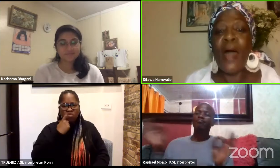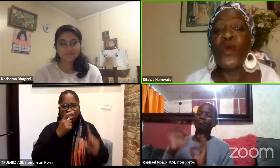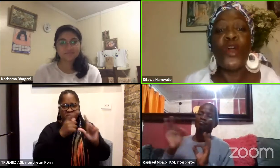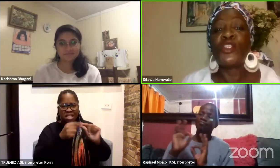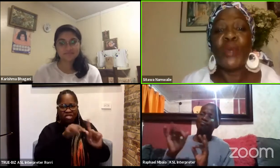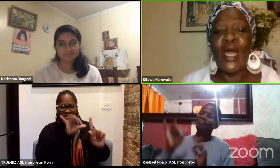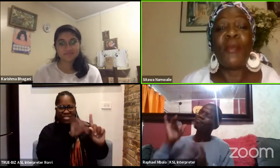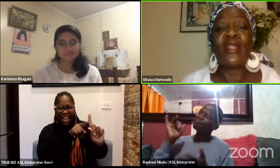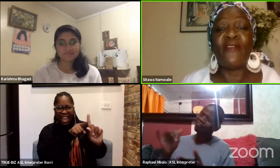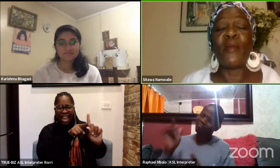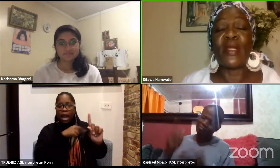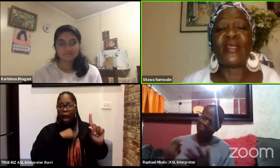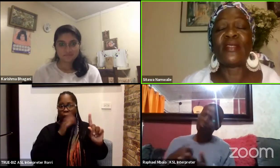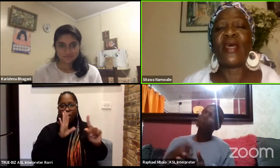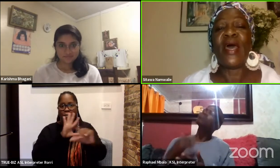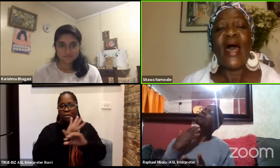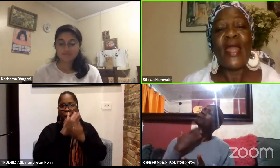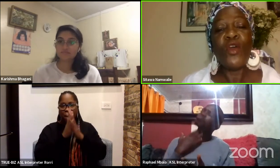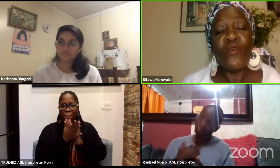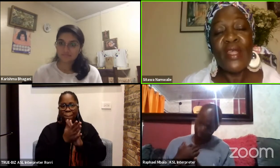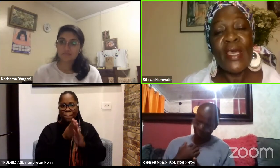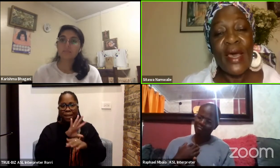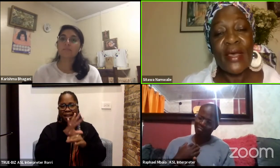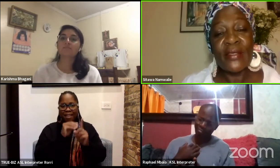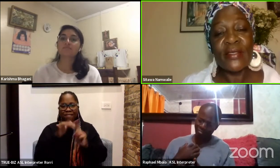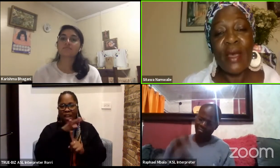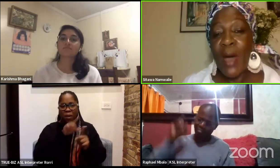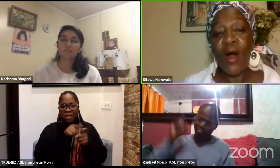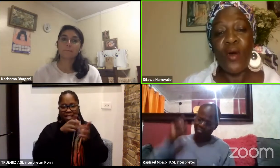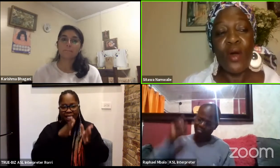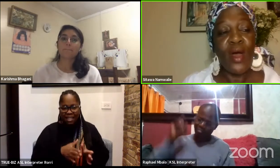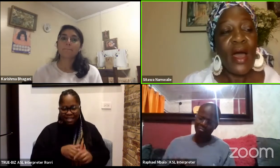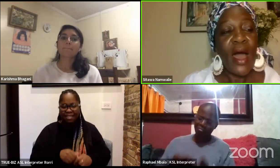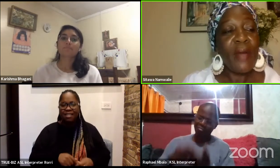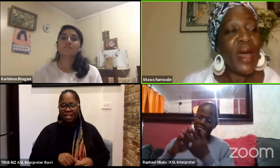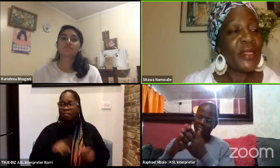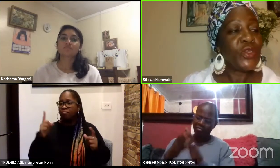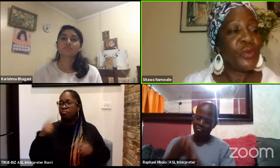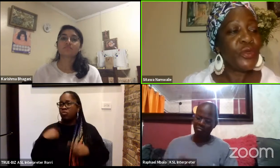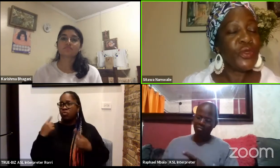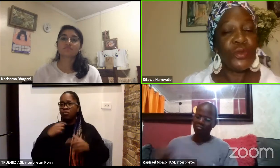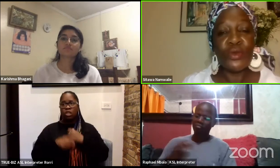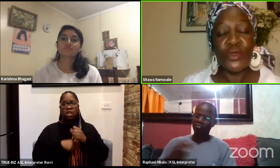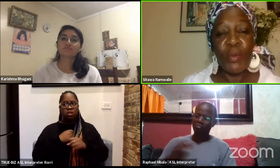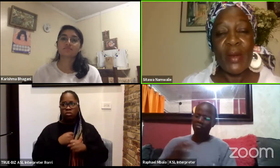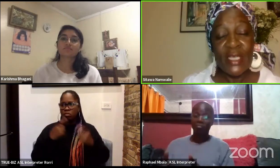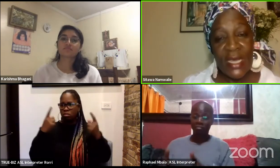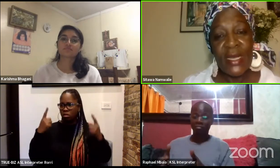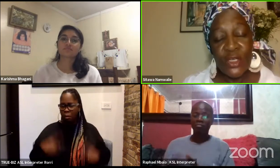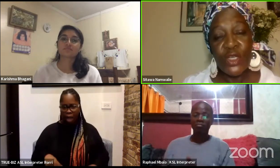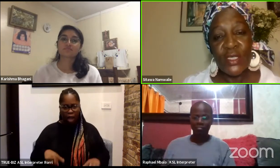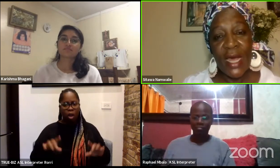I'm going to become an environmentalist. And over the years, somehow, I managed to maintain interest